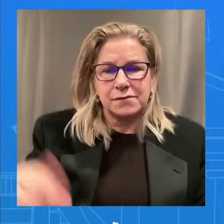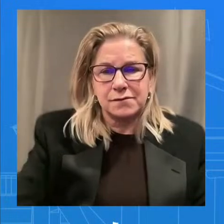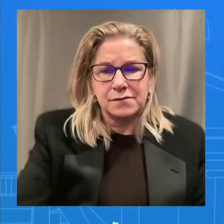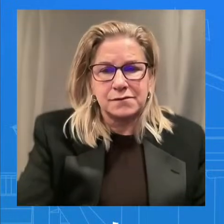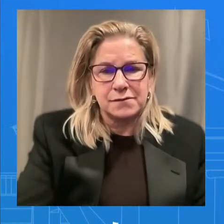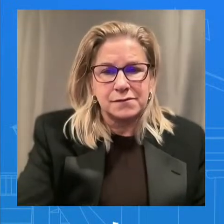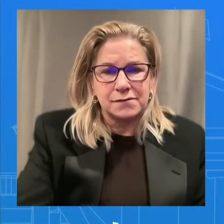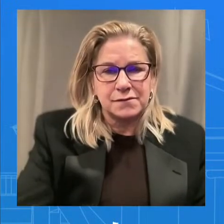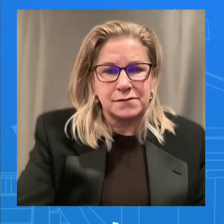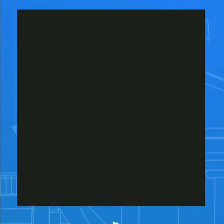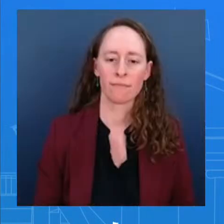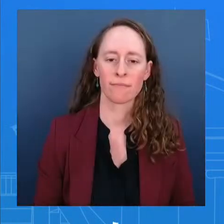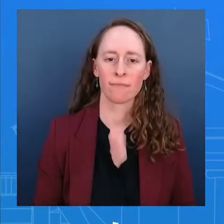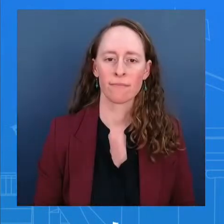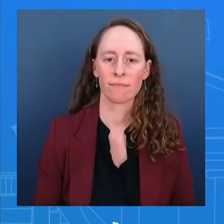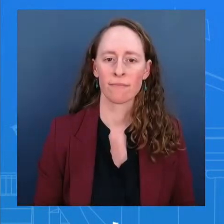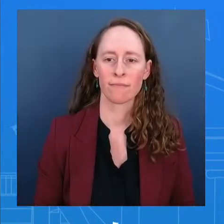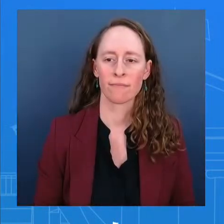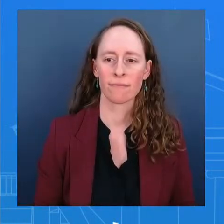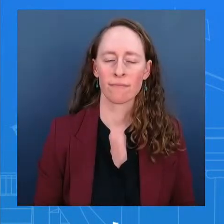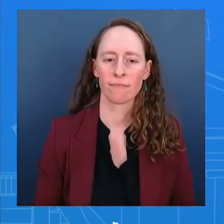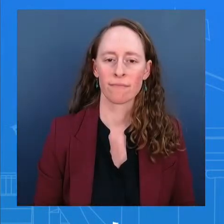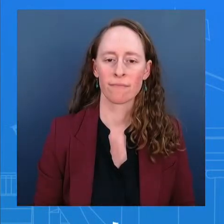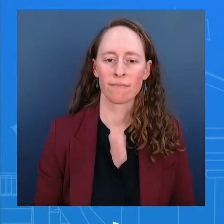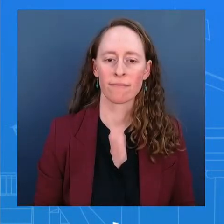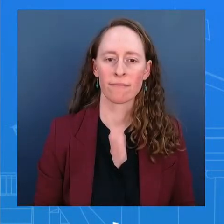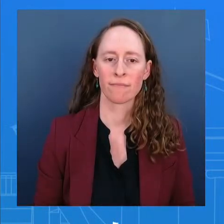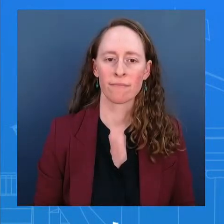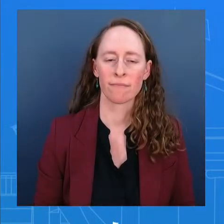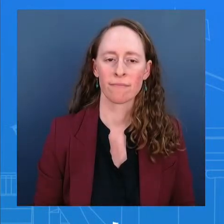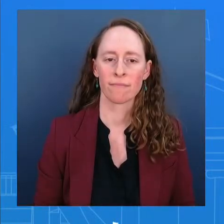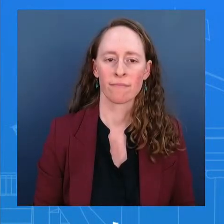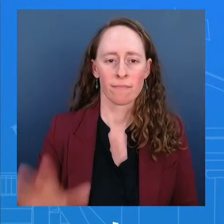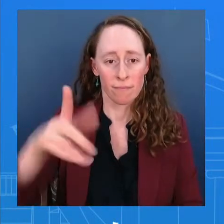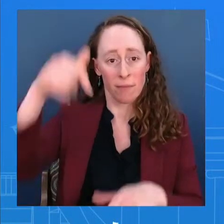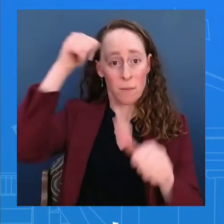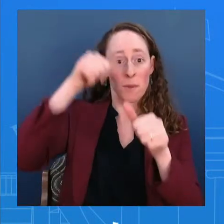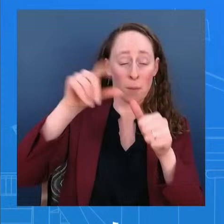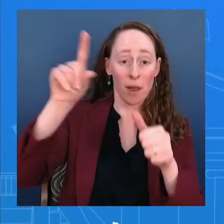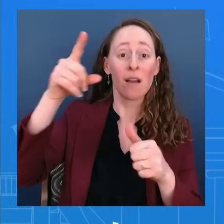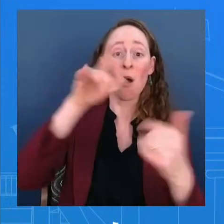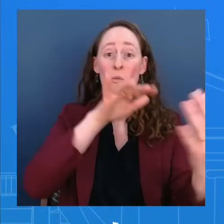started in those early months in 2022, oil prices spiked way above $100.